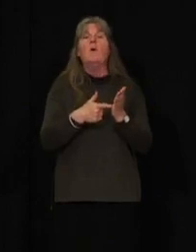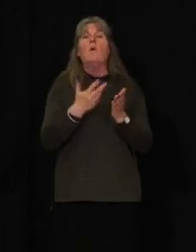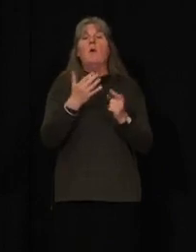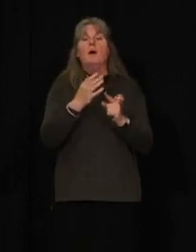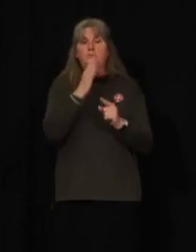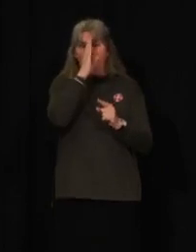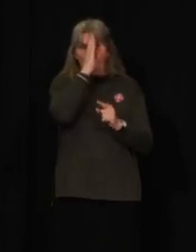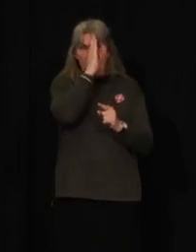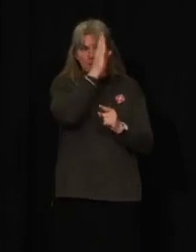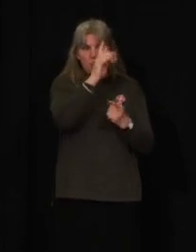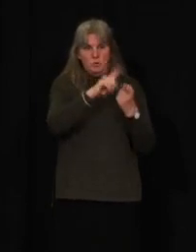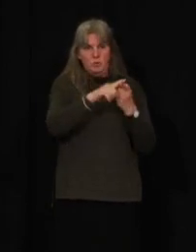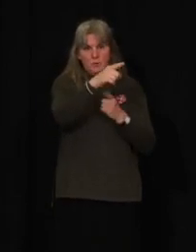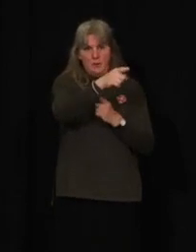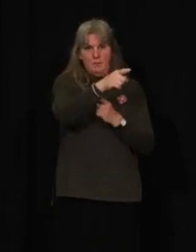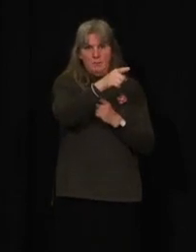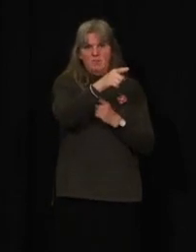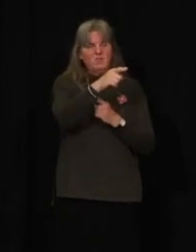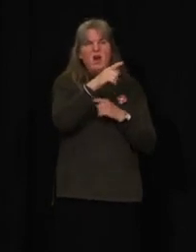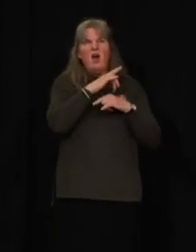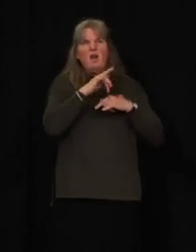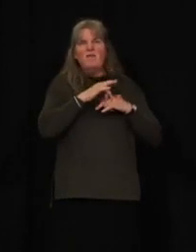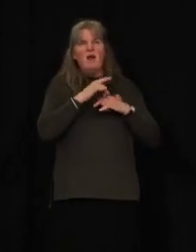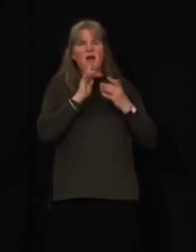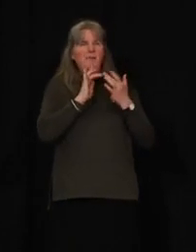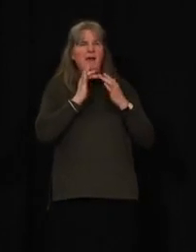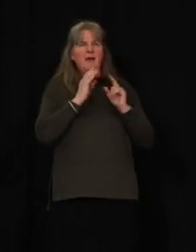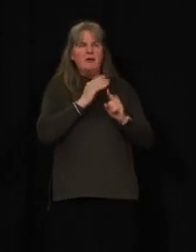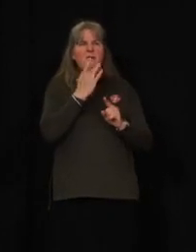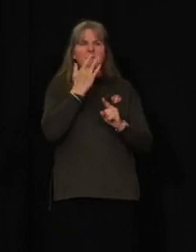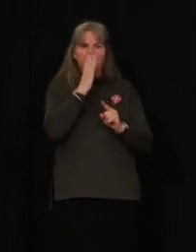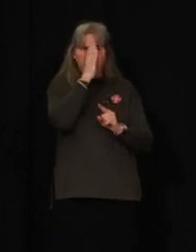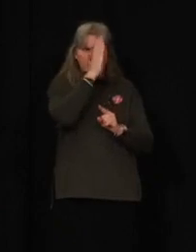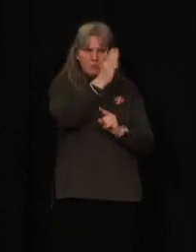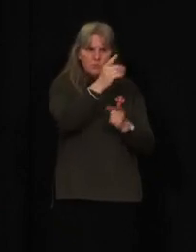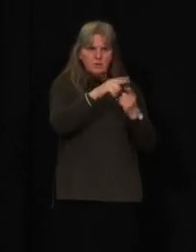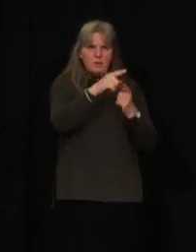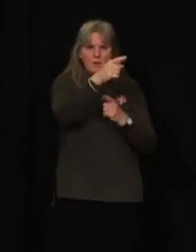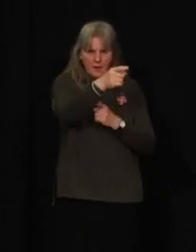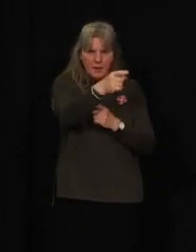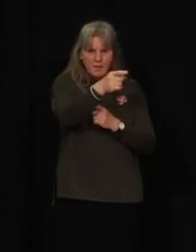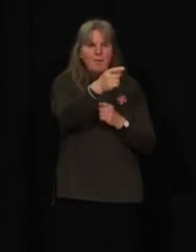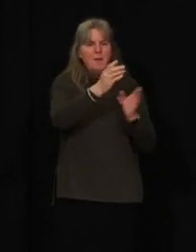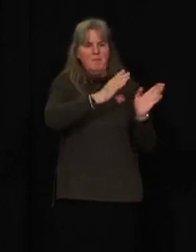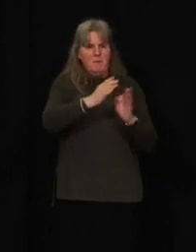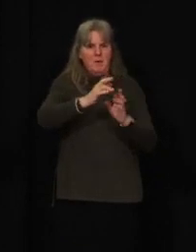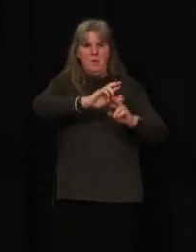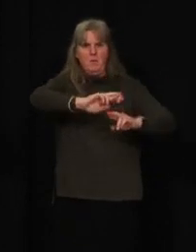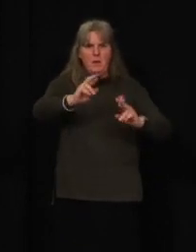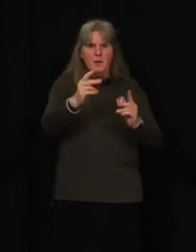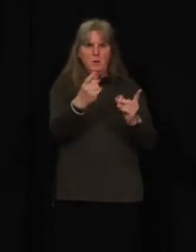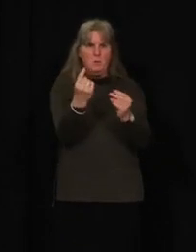guidance, first of all. Just to give them time to prepare. So the first step will be